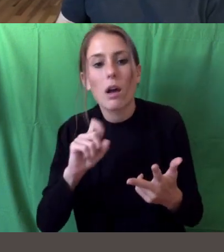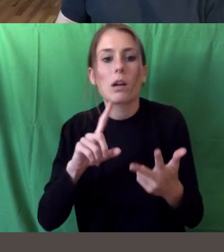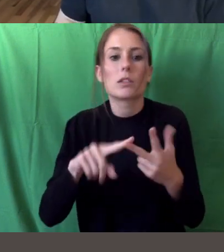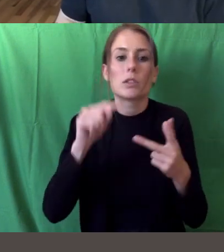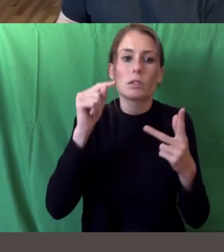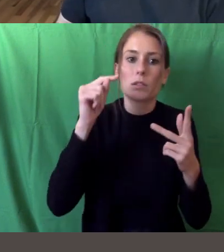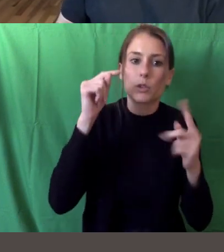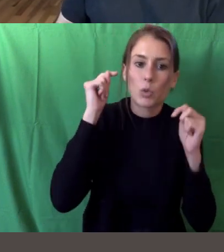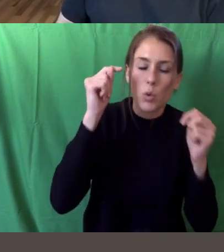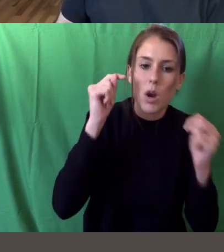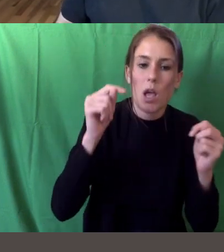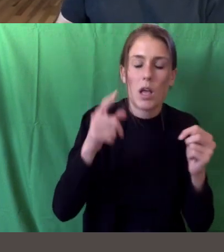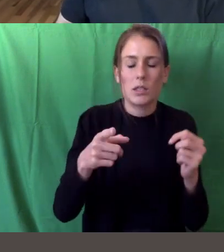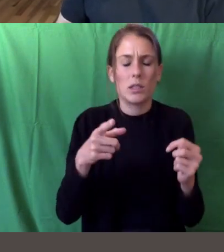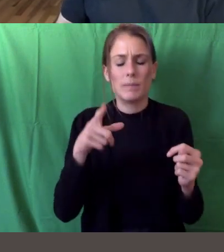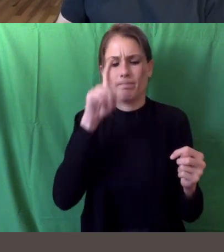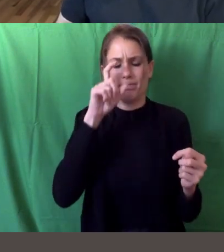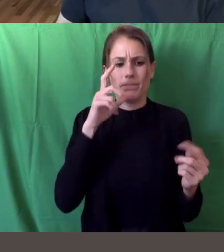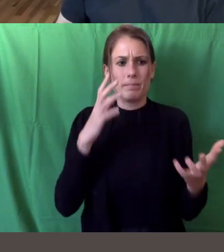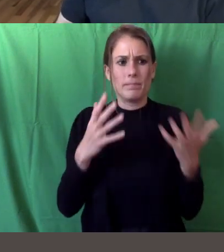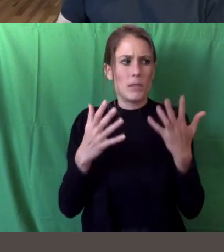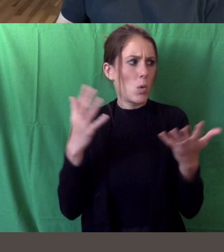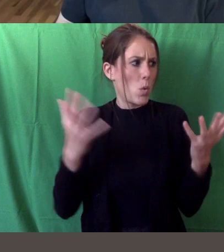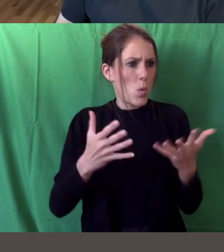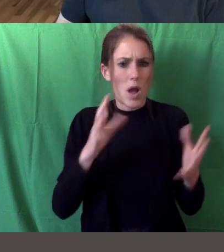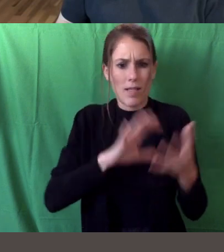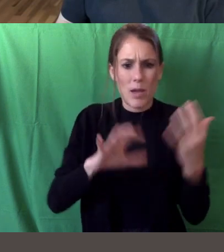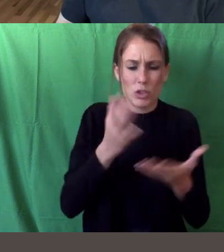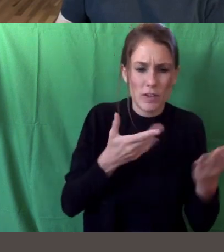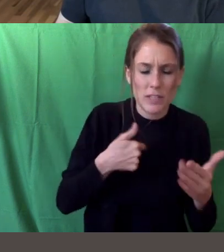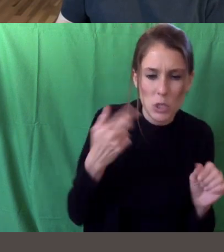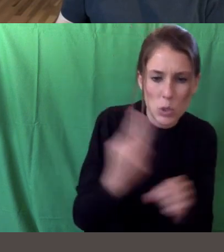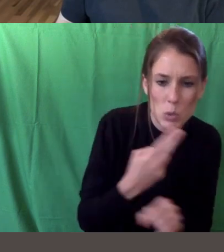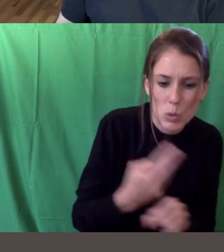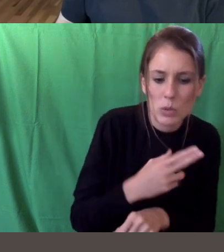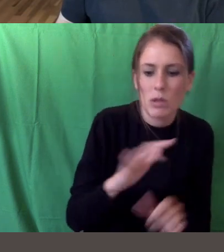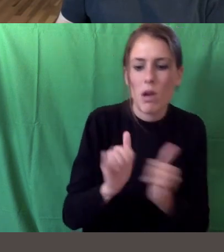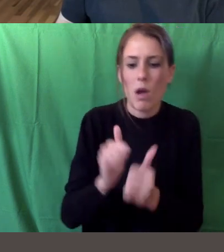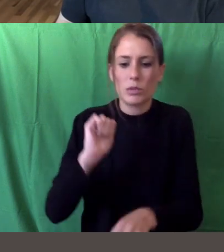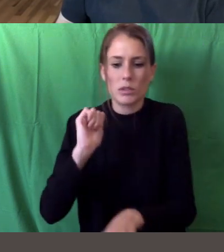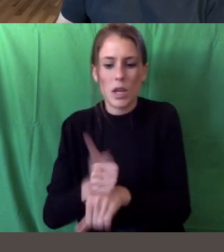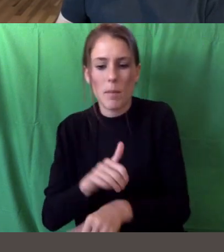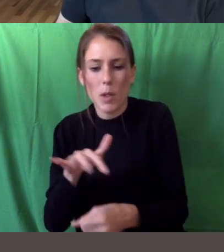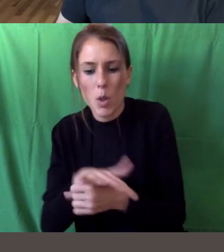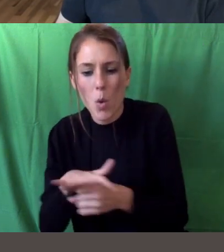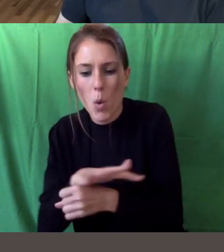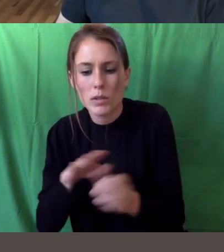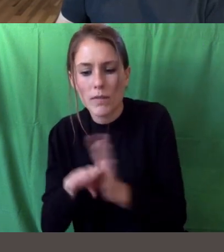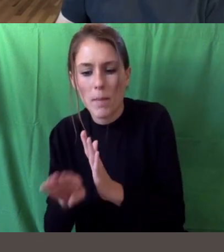more questions pop up, like which cloud services should I use with my code, how should I set up my local development environment,